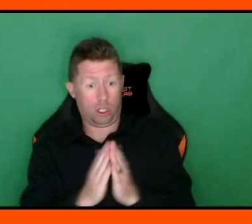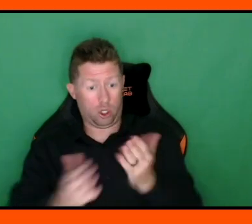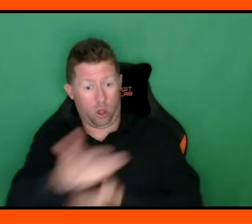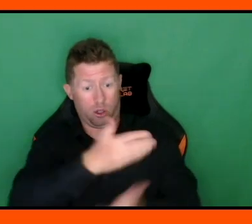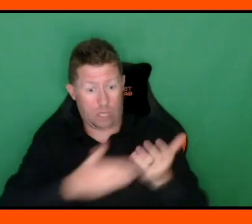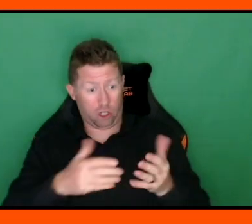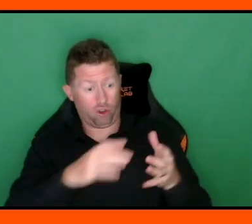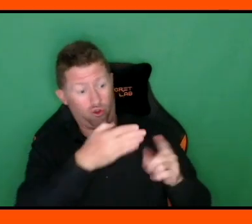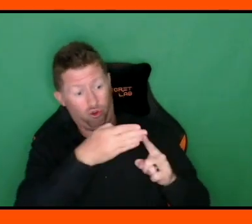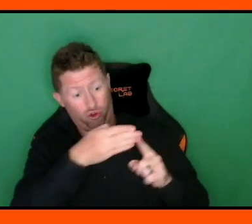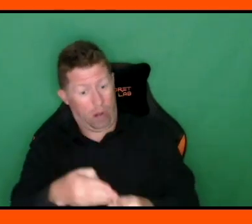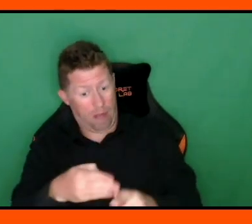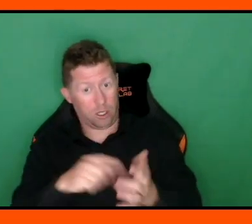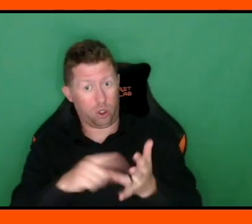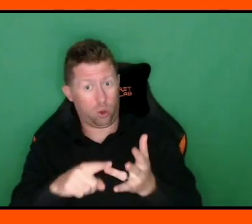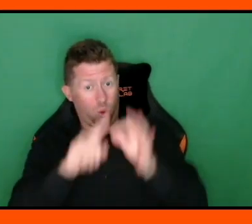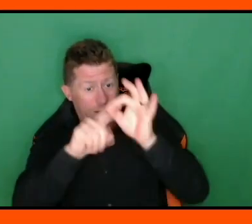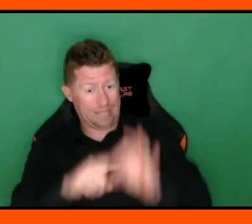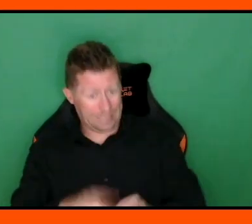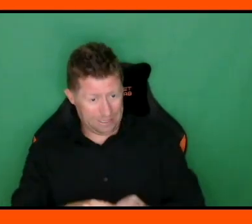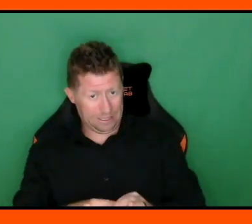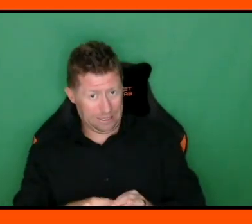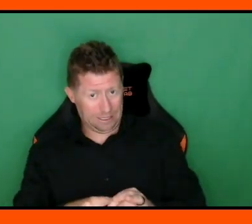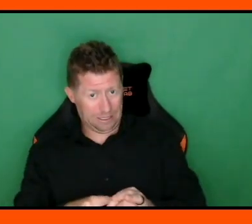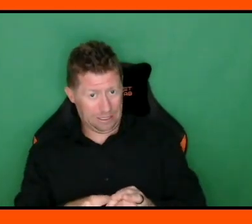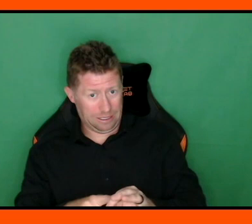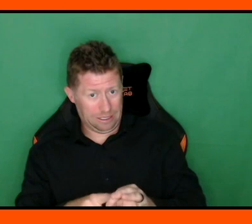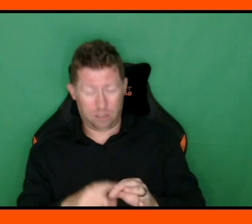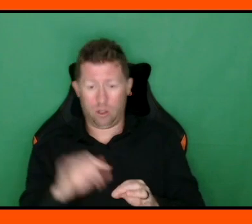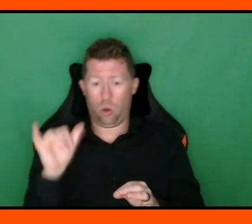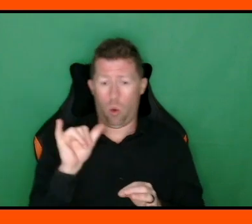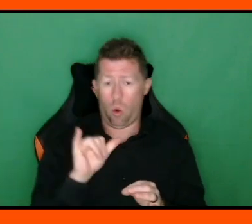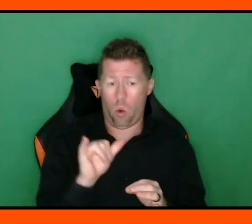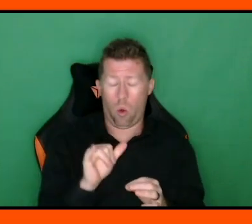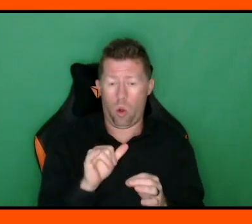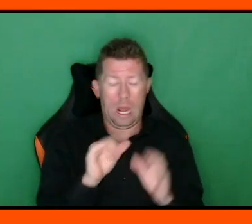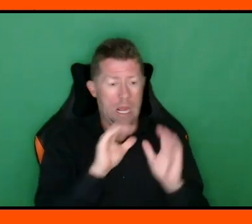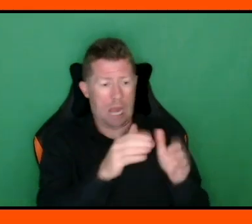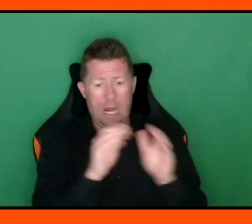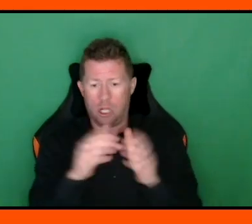and not just that question or the categories that we put the data out in,